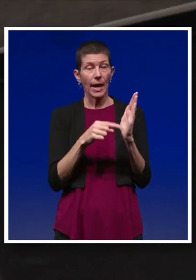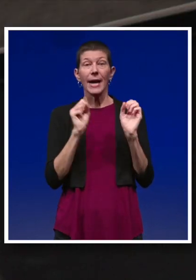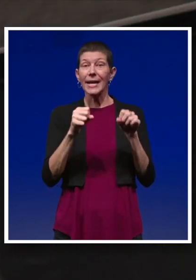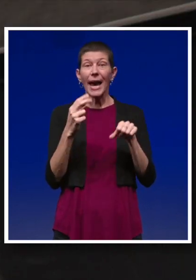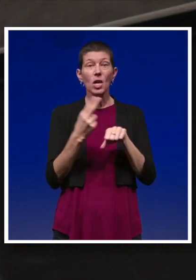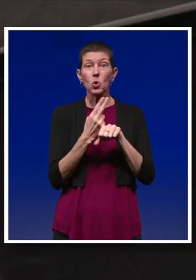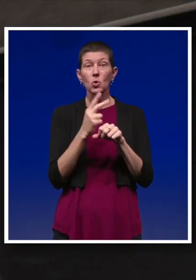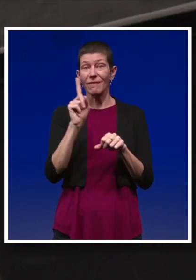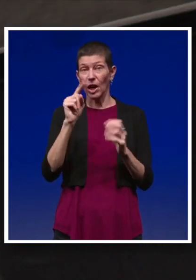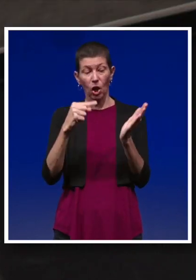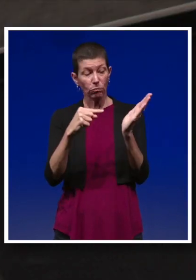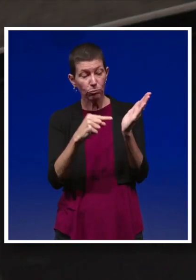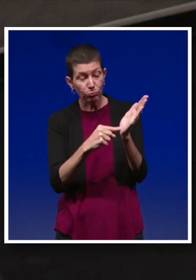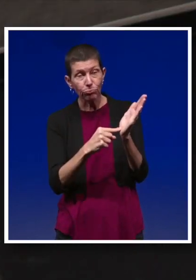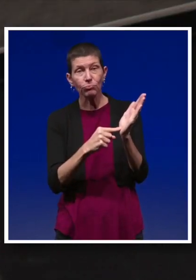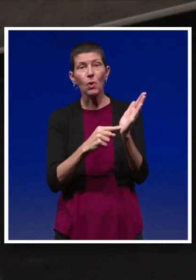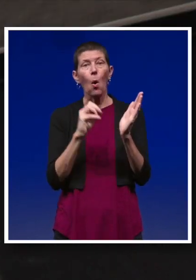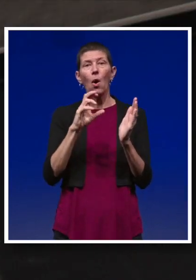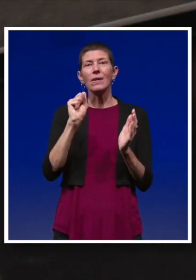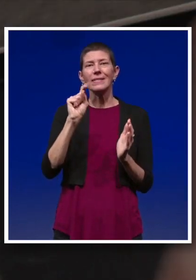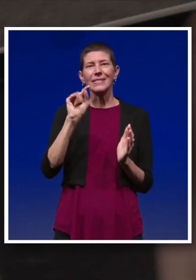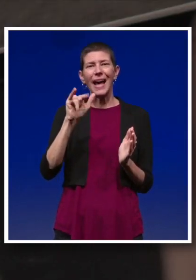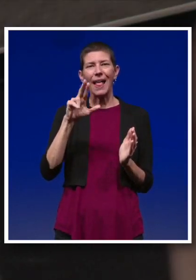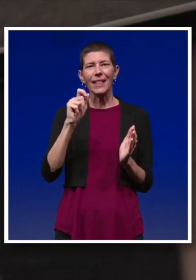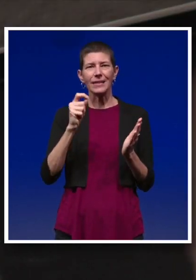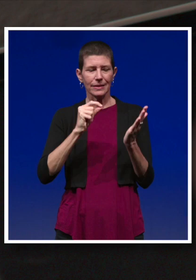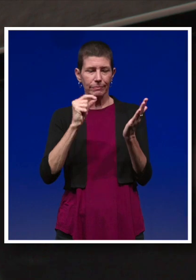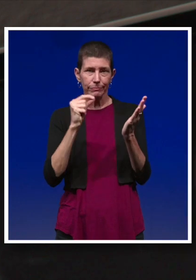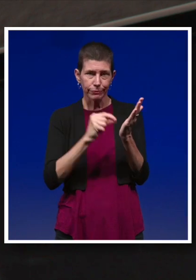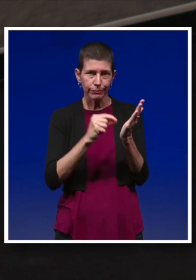The home button can be pressed with either a finger or a stylus.